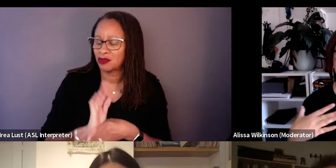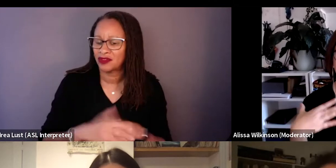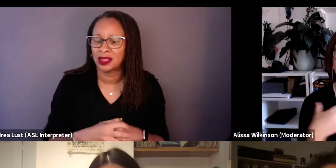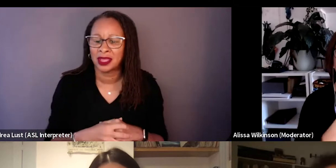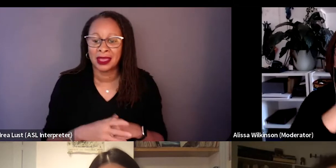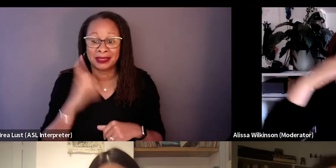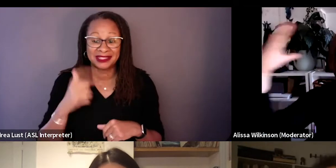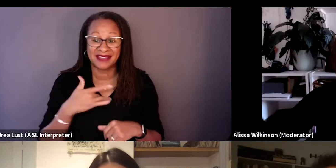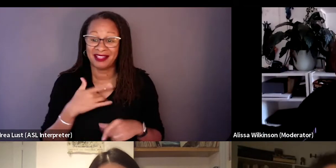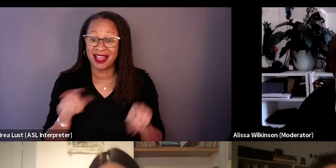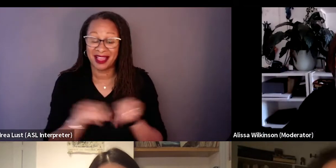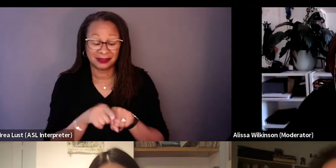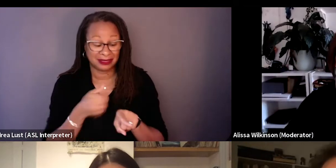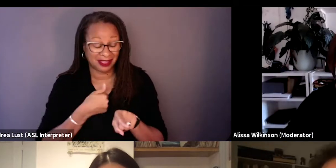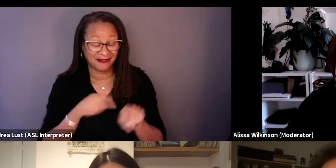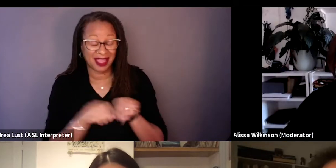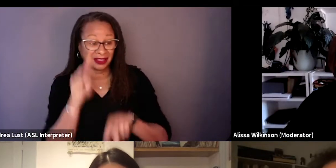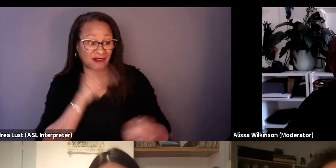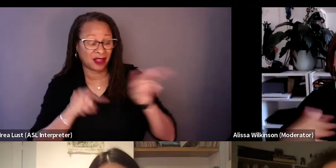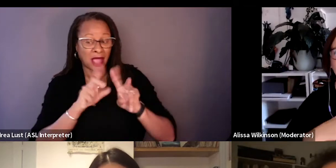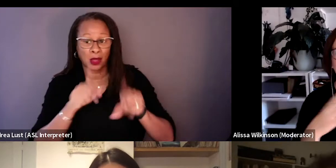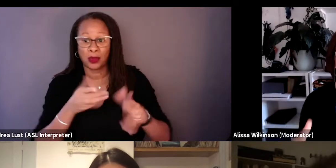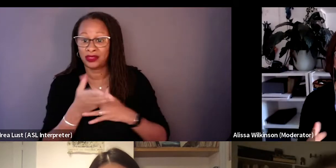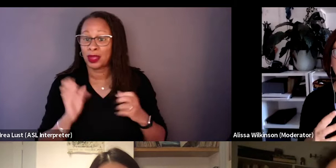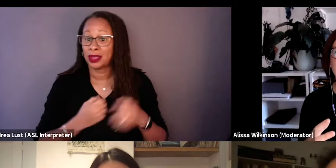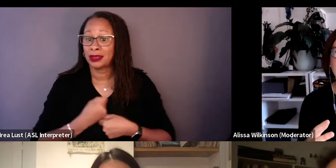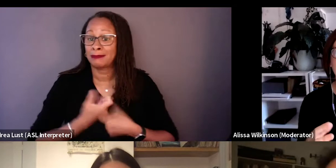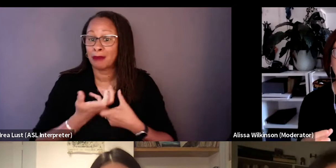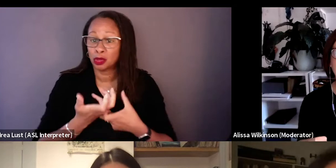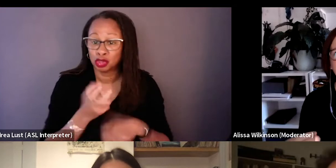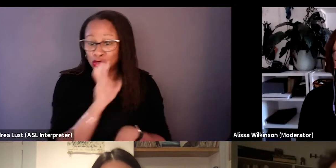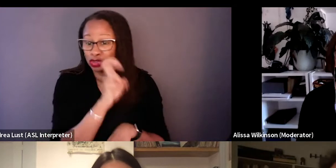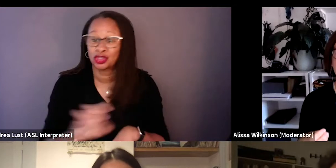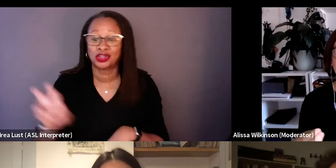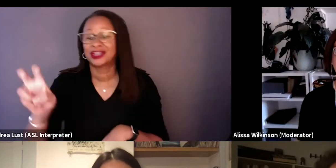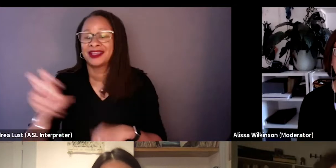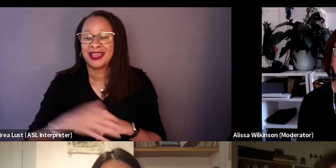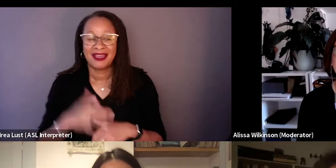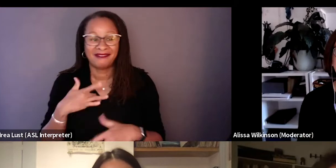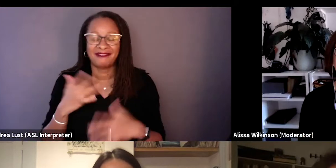as a viewer went through an emotional journey, you know. I kind of go in feeling like, Oh, this is gonna be inspiring,